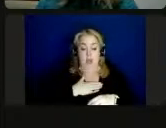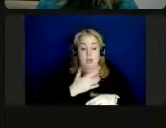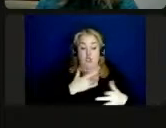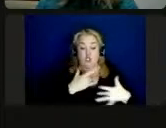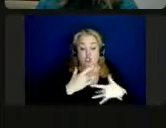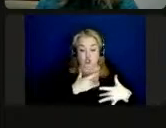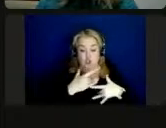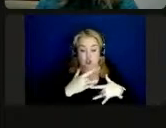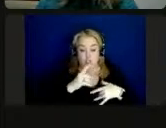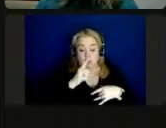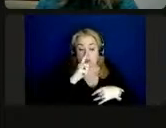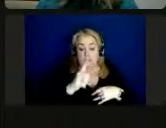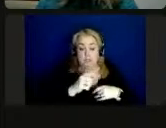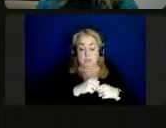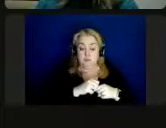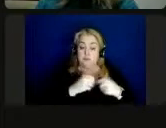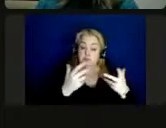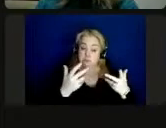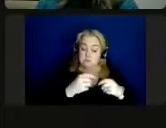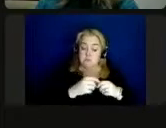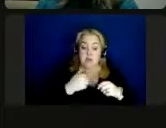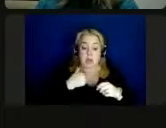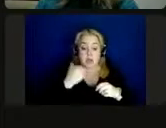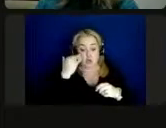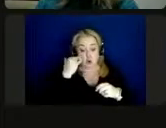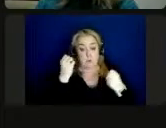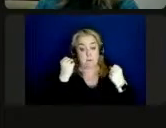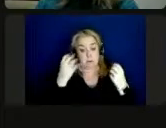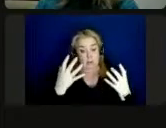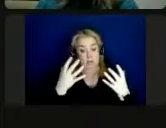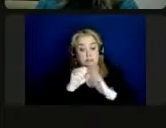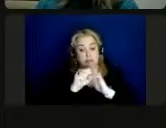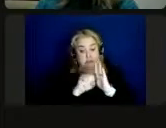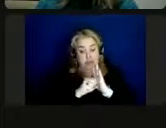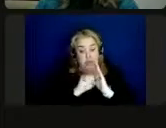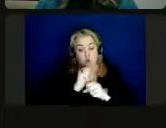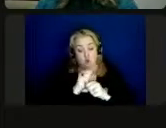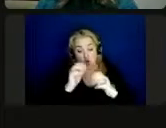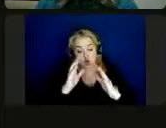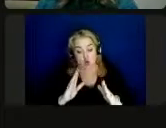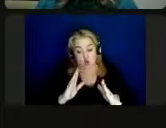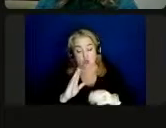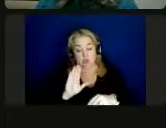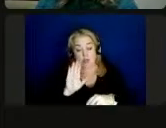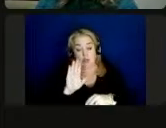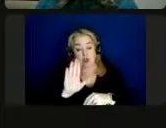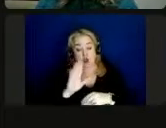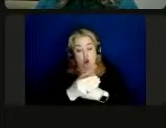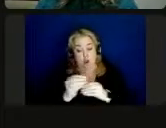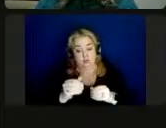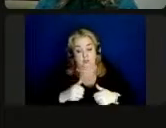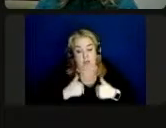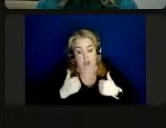PHYSICAL LOCATION THE EMPLOYER